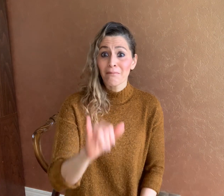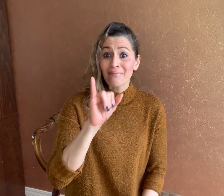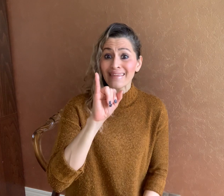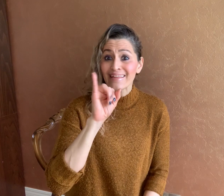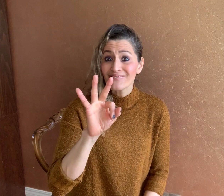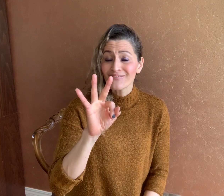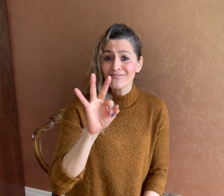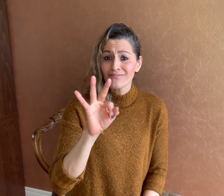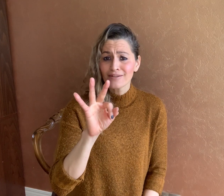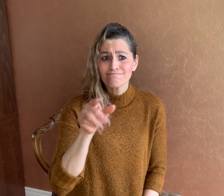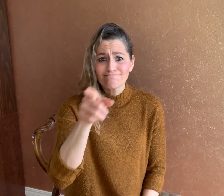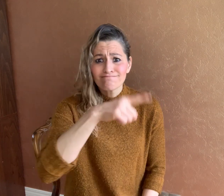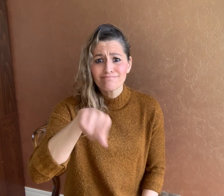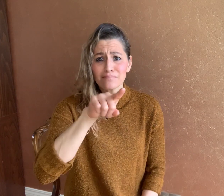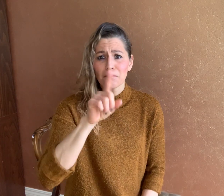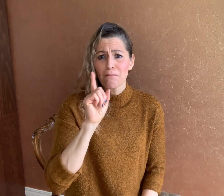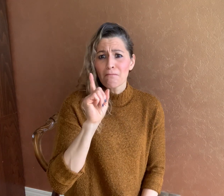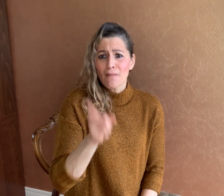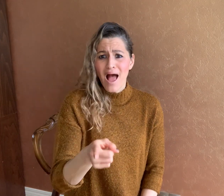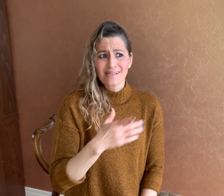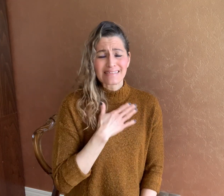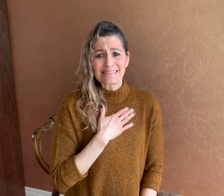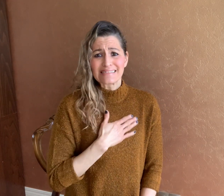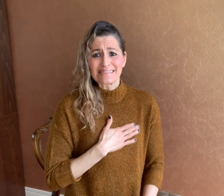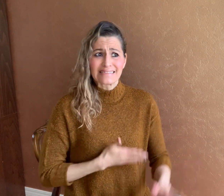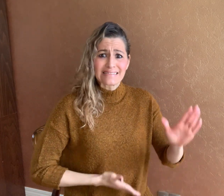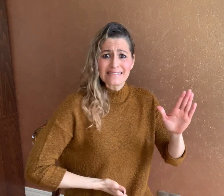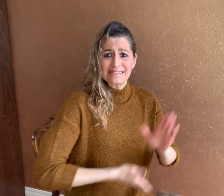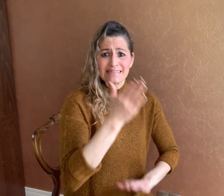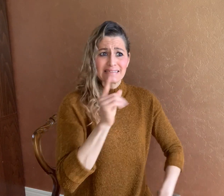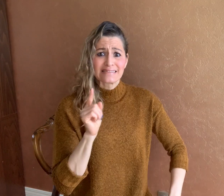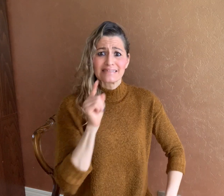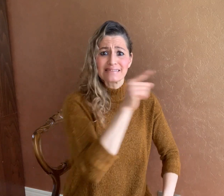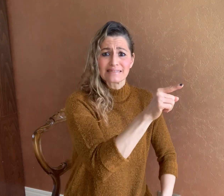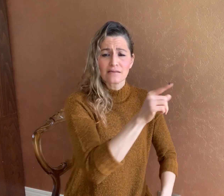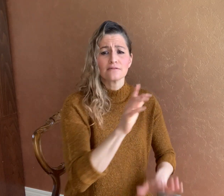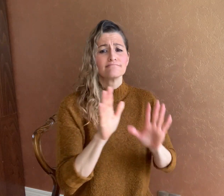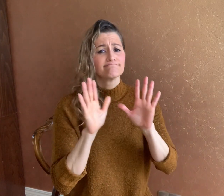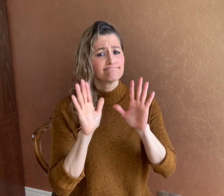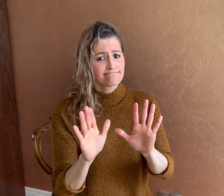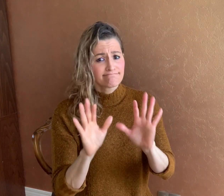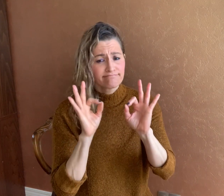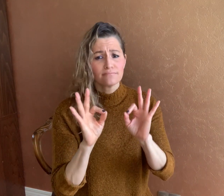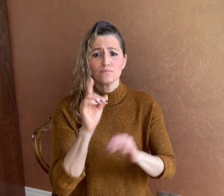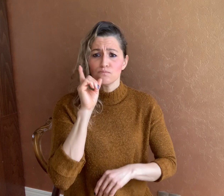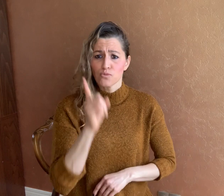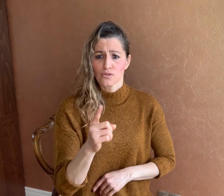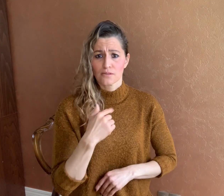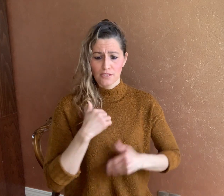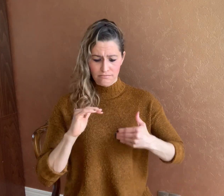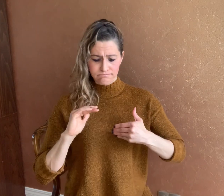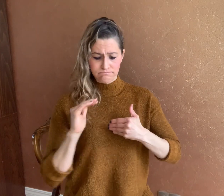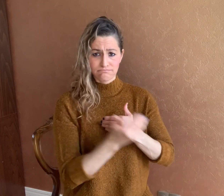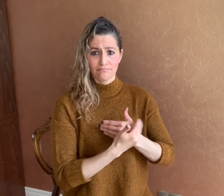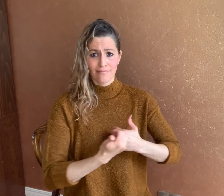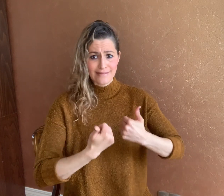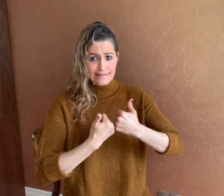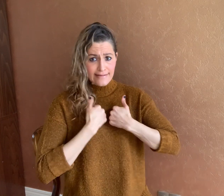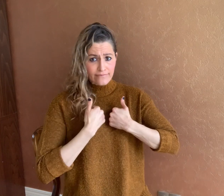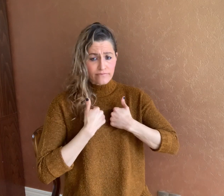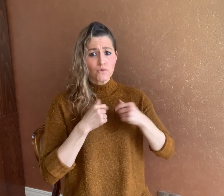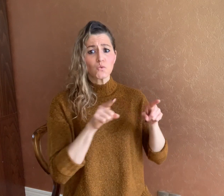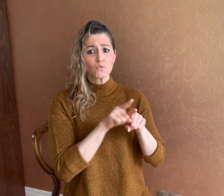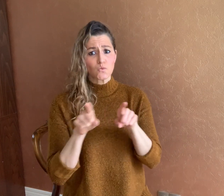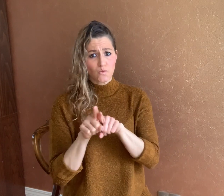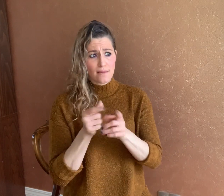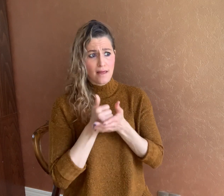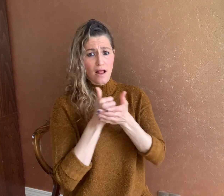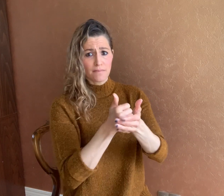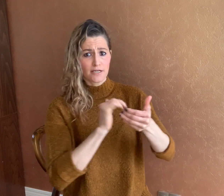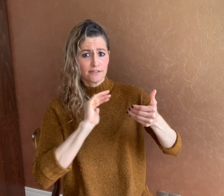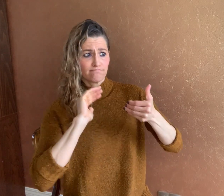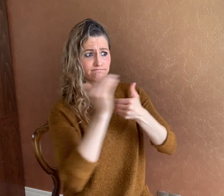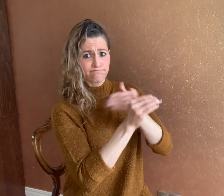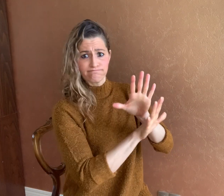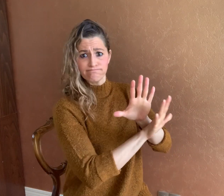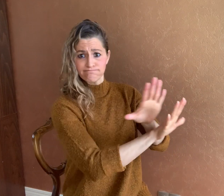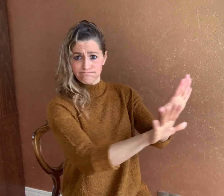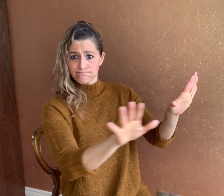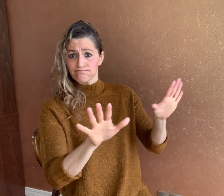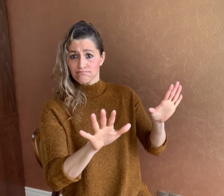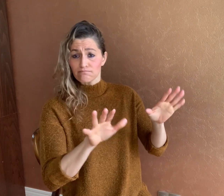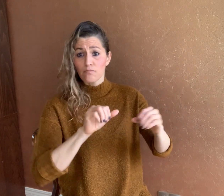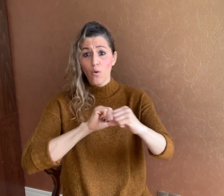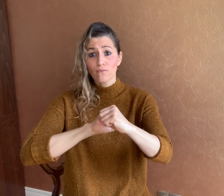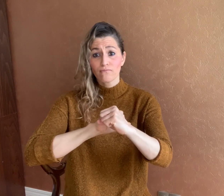If you have to go out, be sure to protect yourself as well as others.